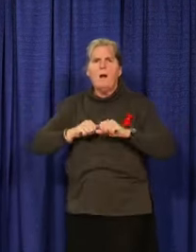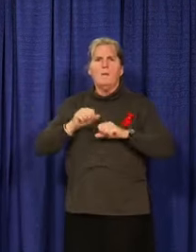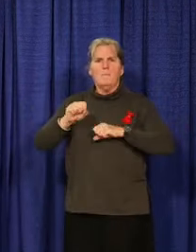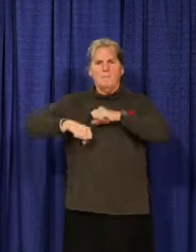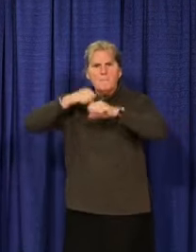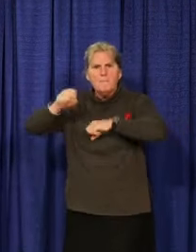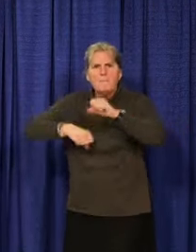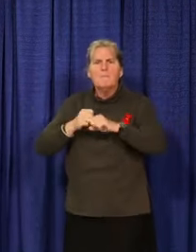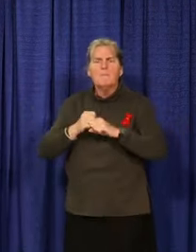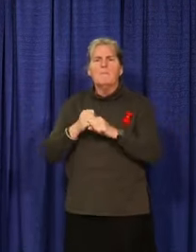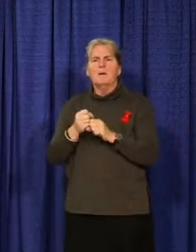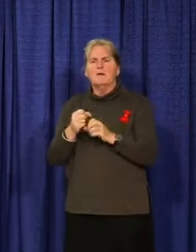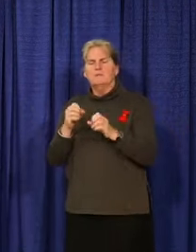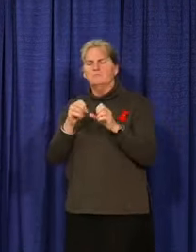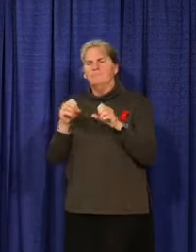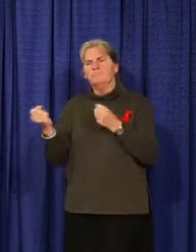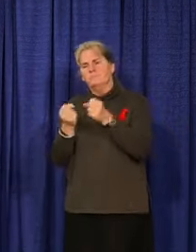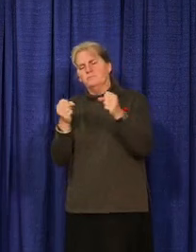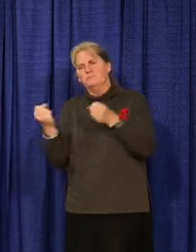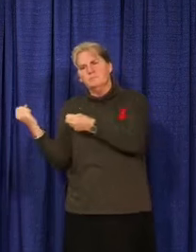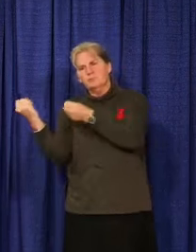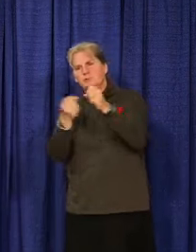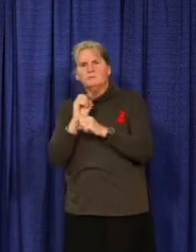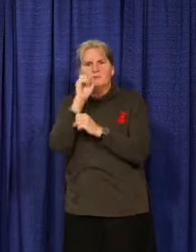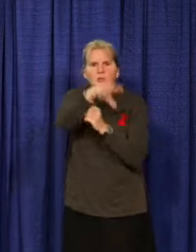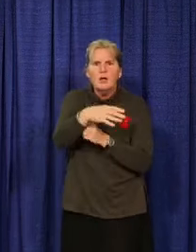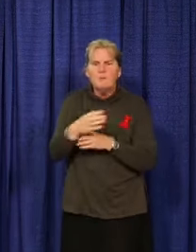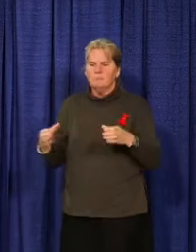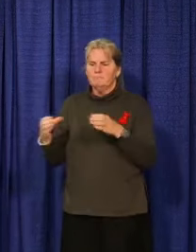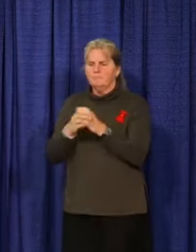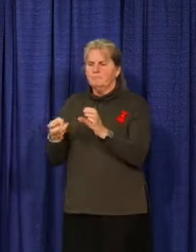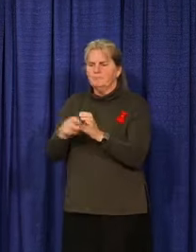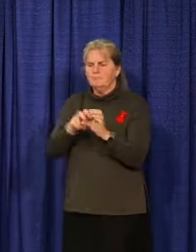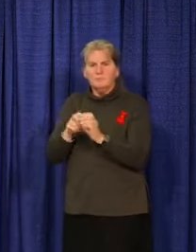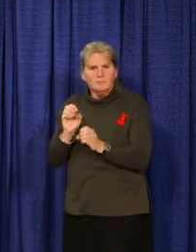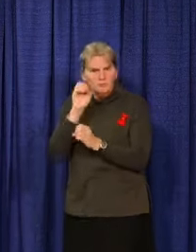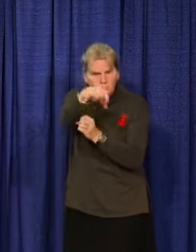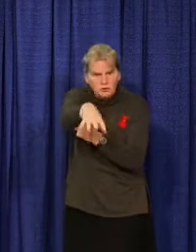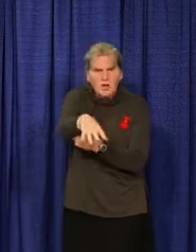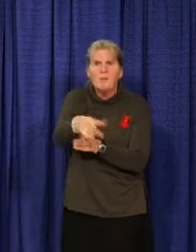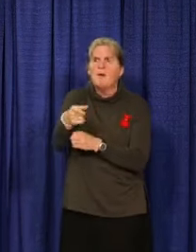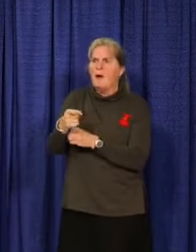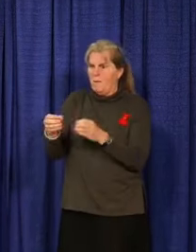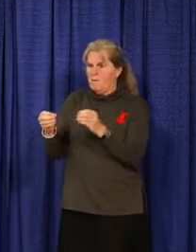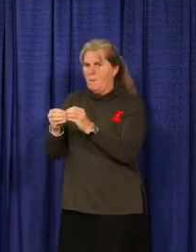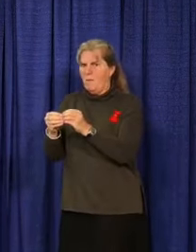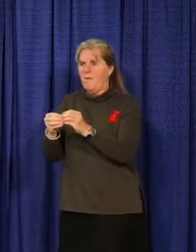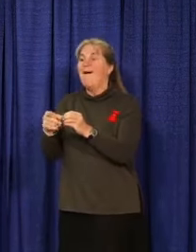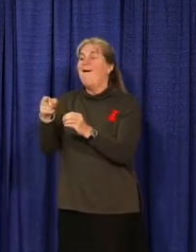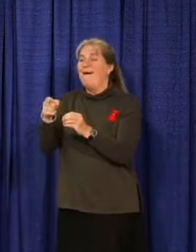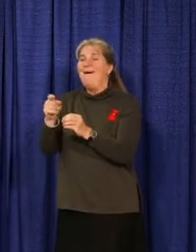carpool to transport students to and from school if possible. This will allow for room on the